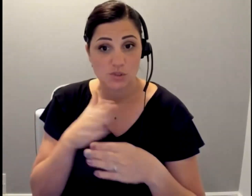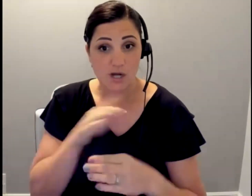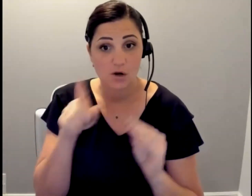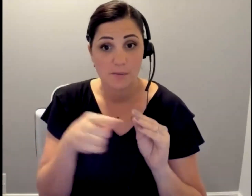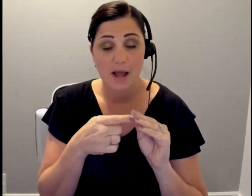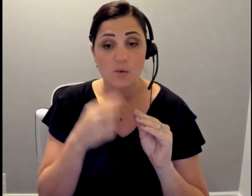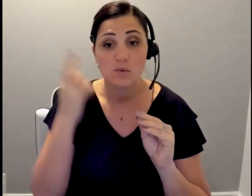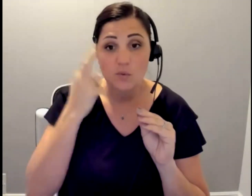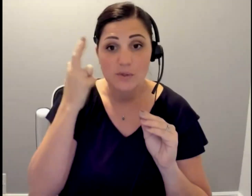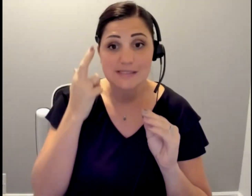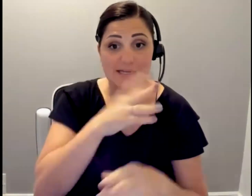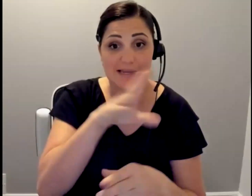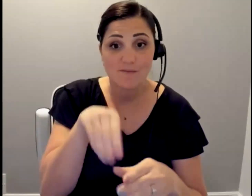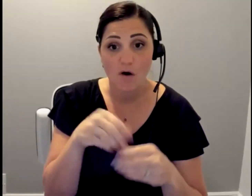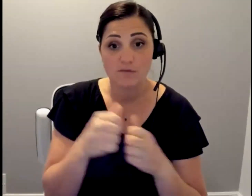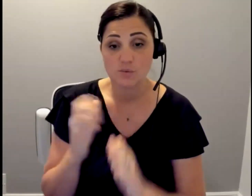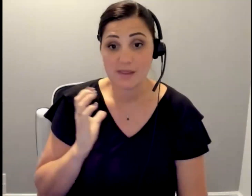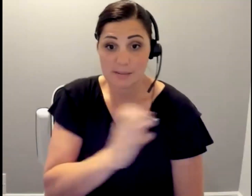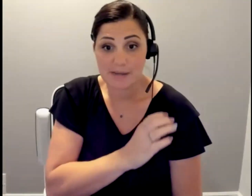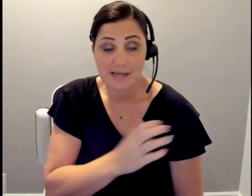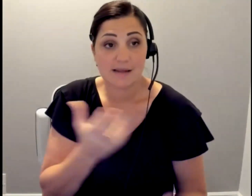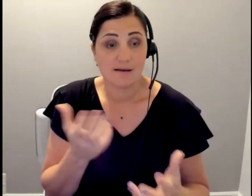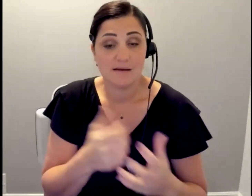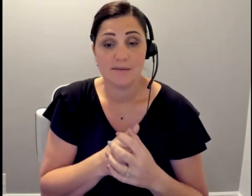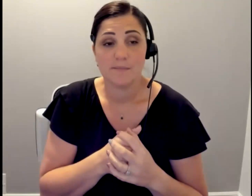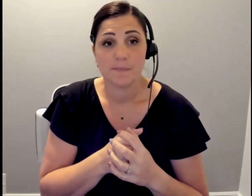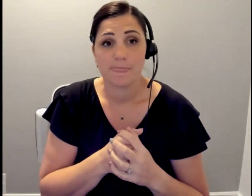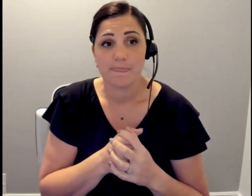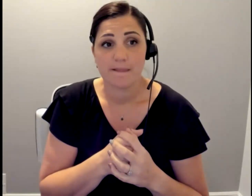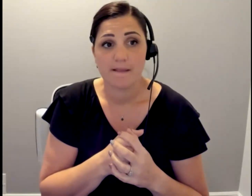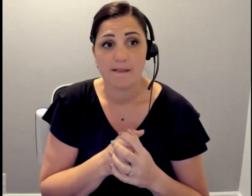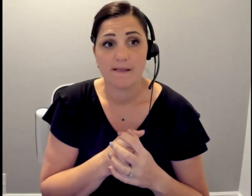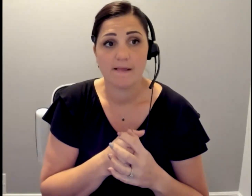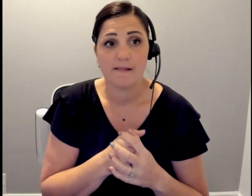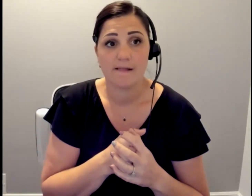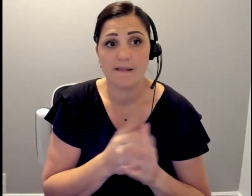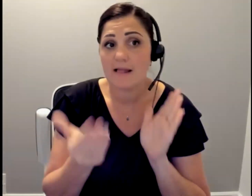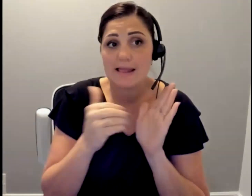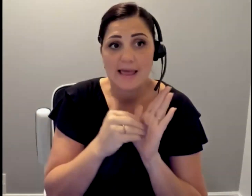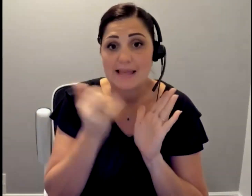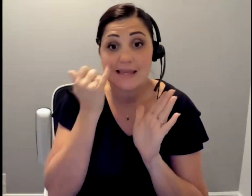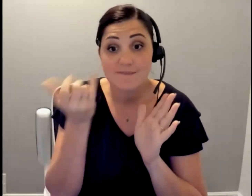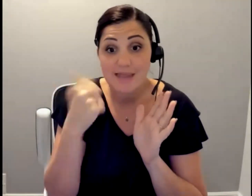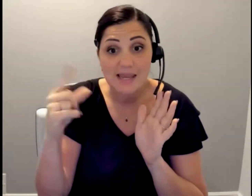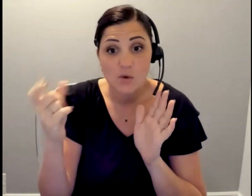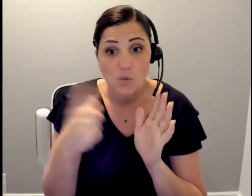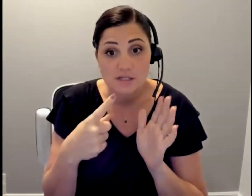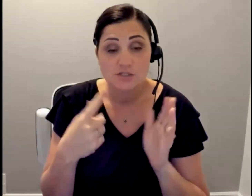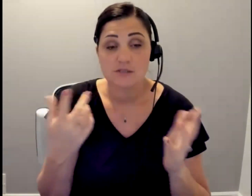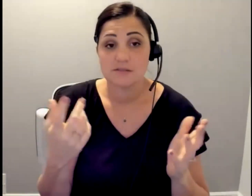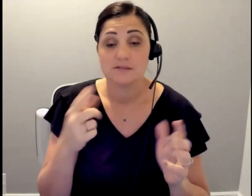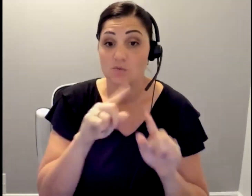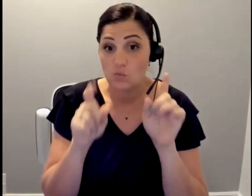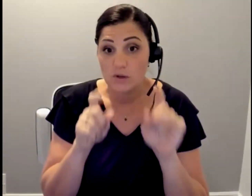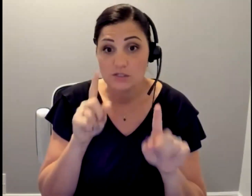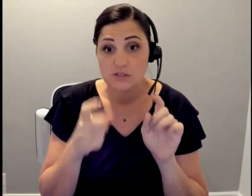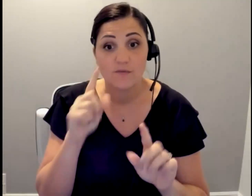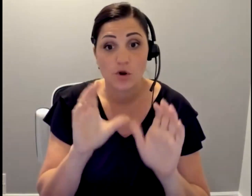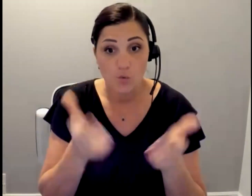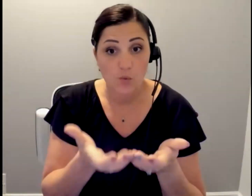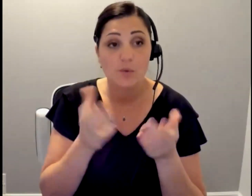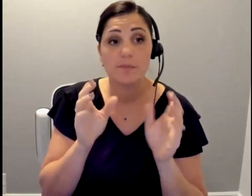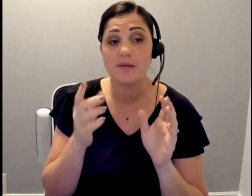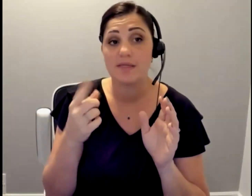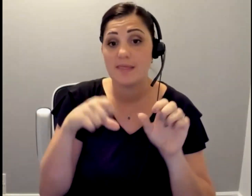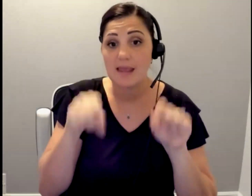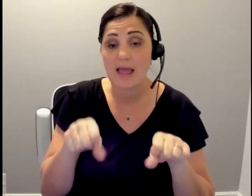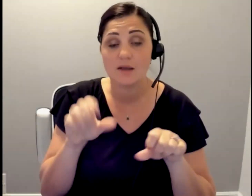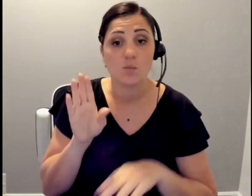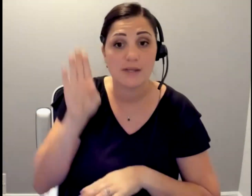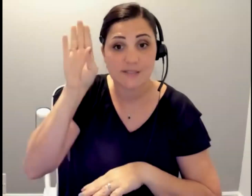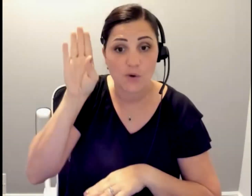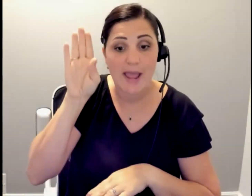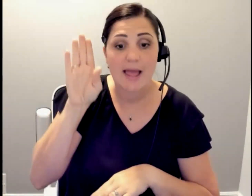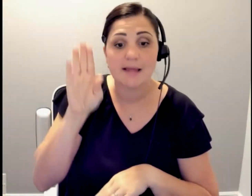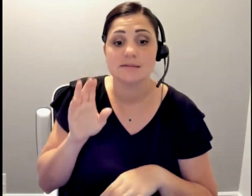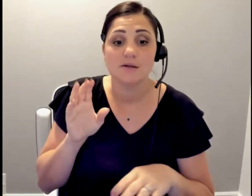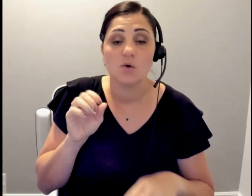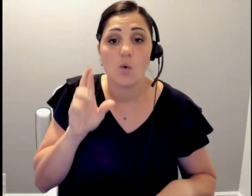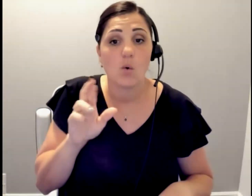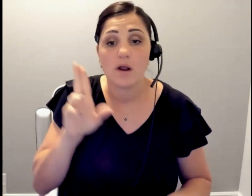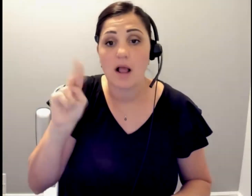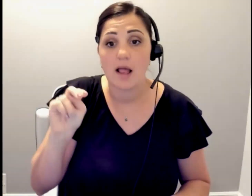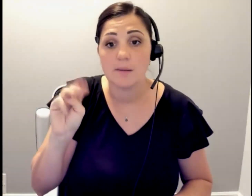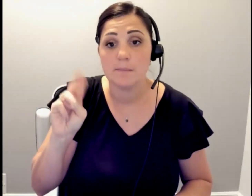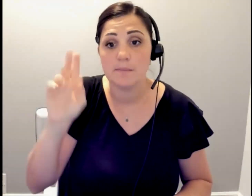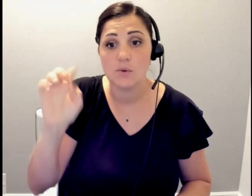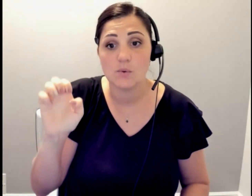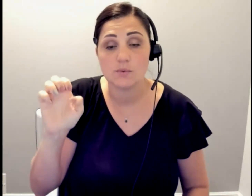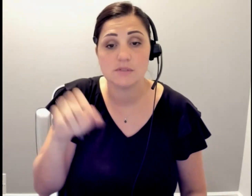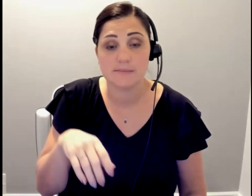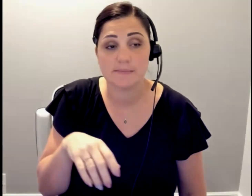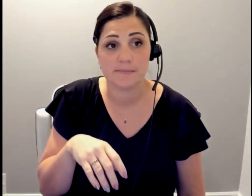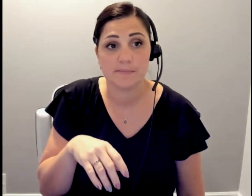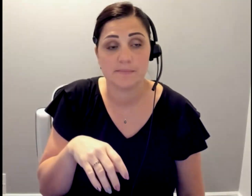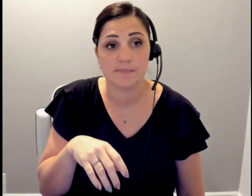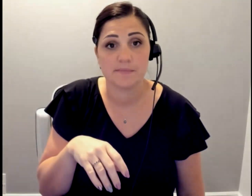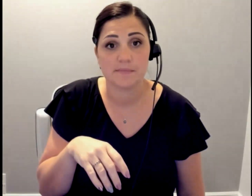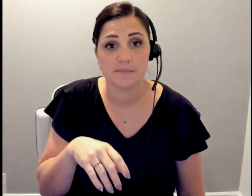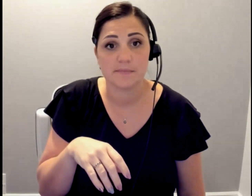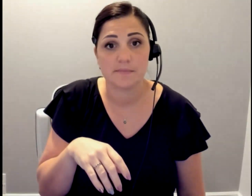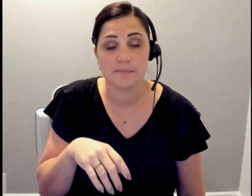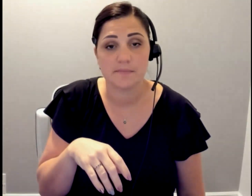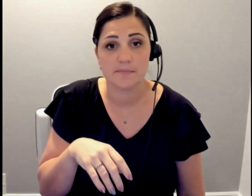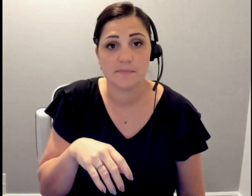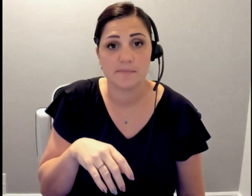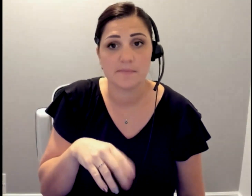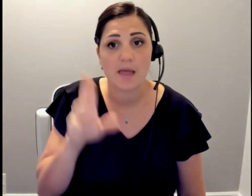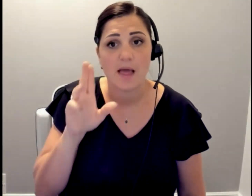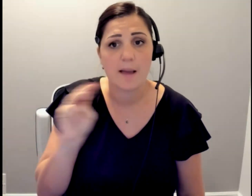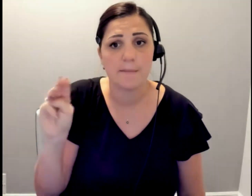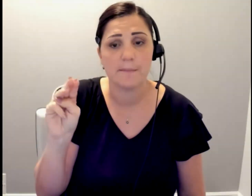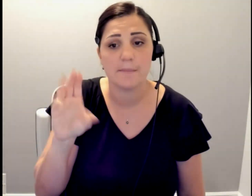on the interpreter you keep it as is. But our last few minutes we wanted to open it up so the committee could take it away and maybe ask why people think it's important to teach disability history. Do any of the campaign committee members want to start by sharing a little